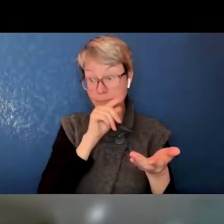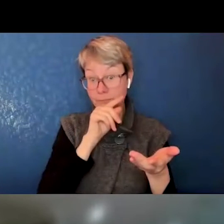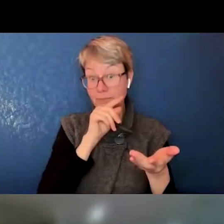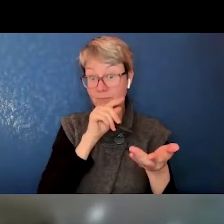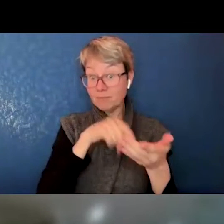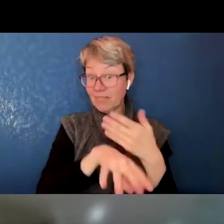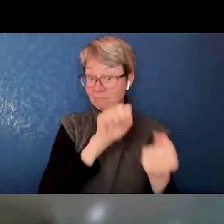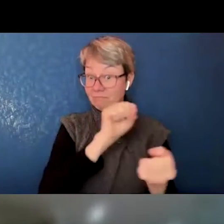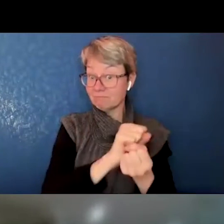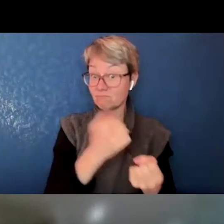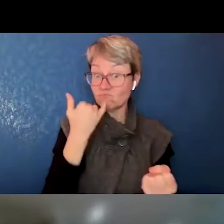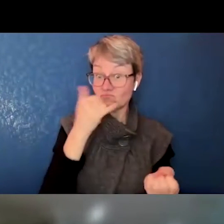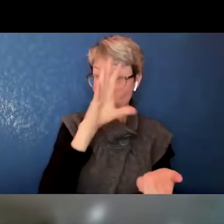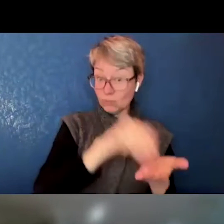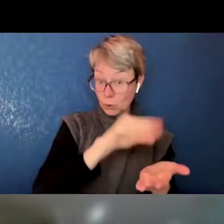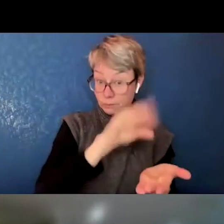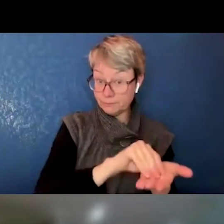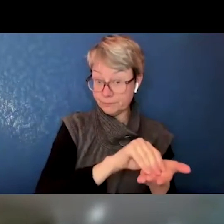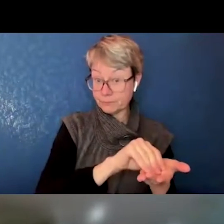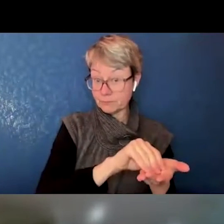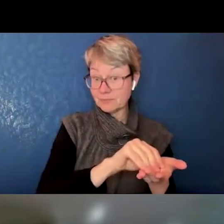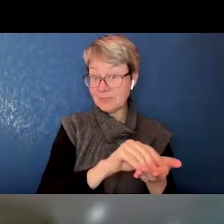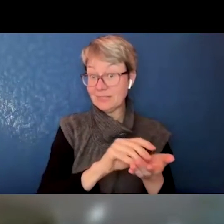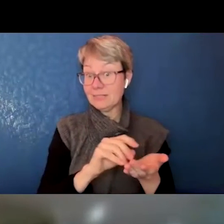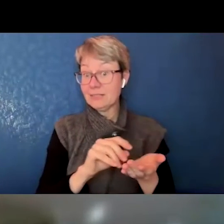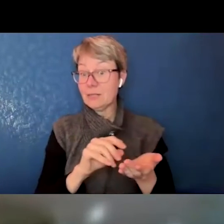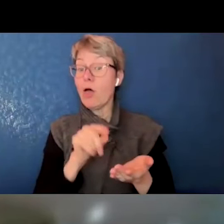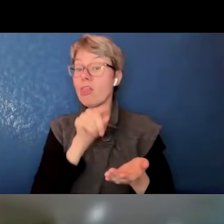um it served as part of the brief of evidence to try to get him in trouble but in one of the